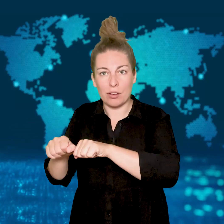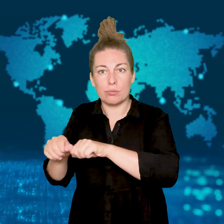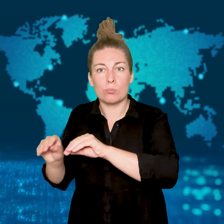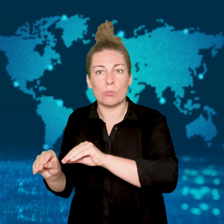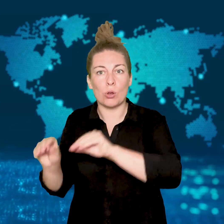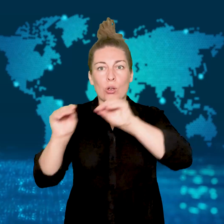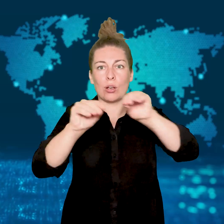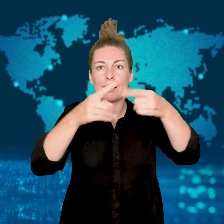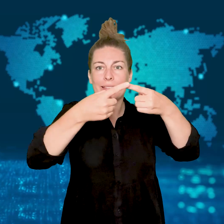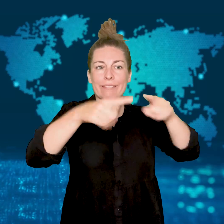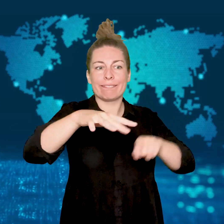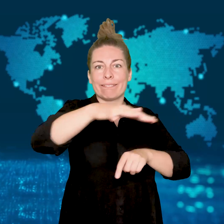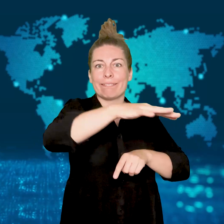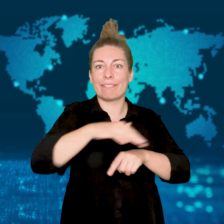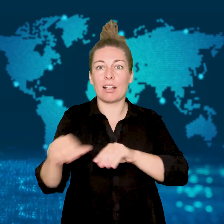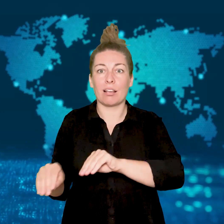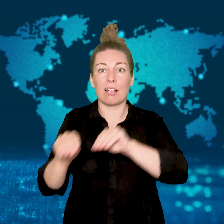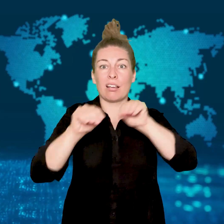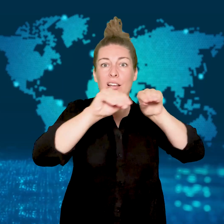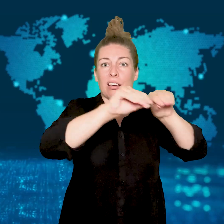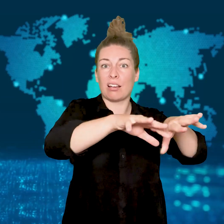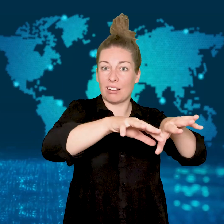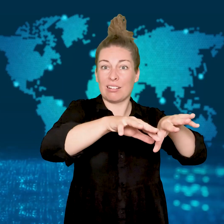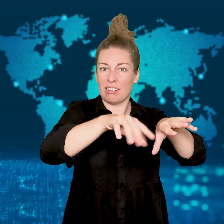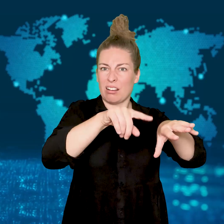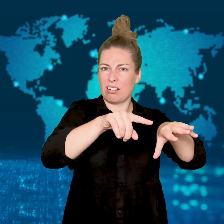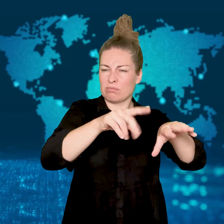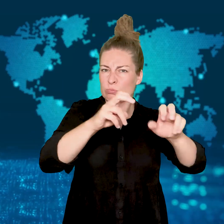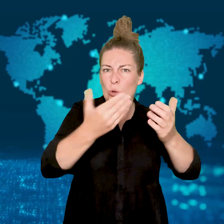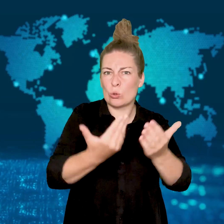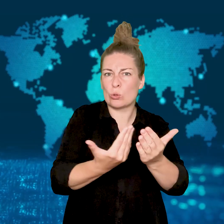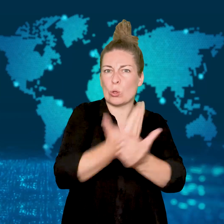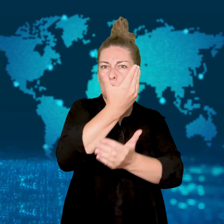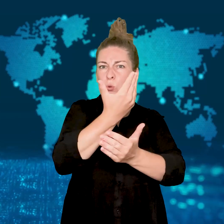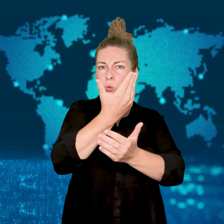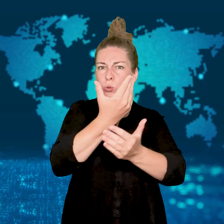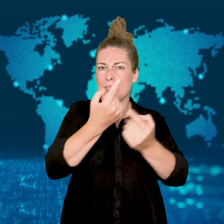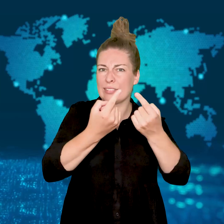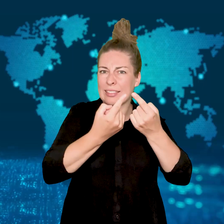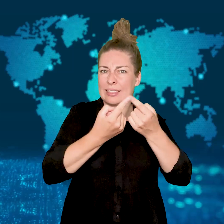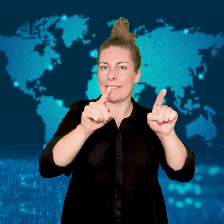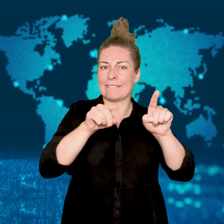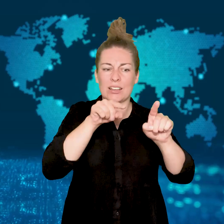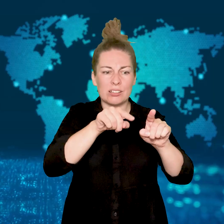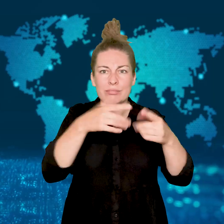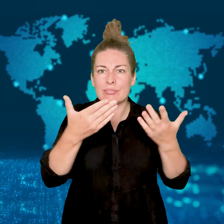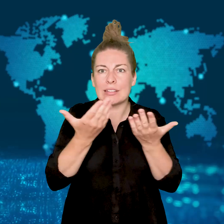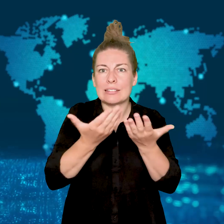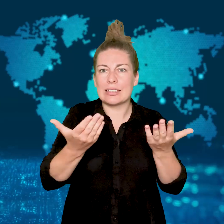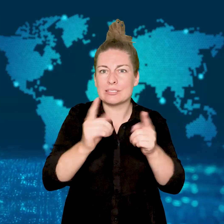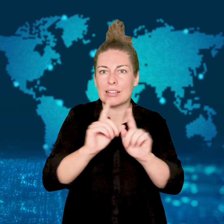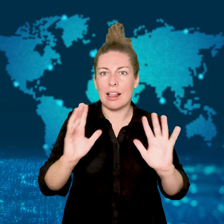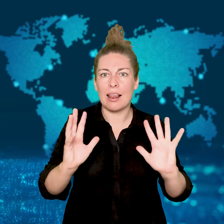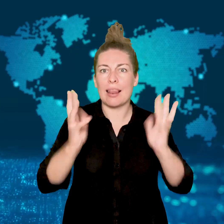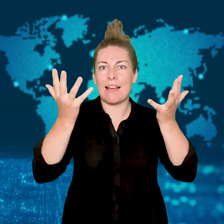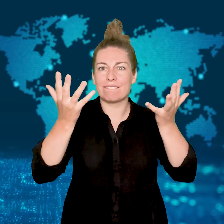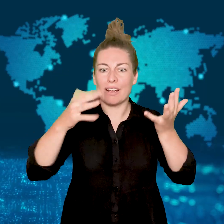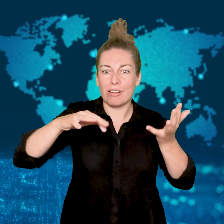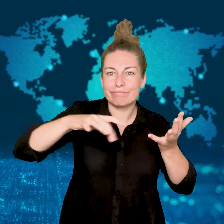been introduced outside of its typical region.